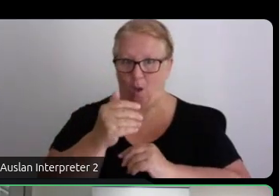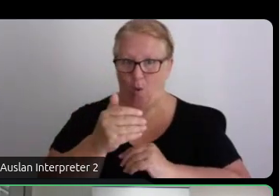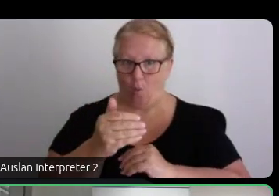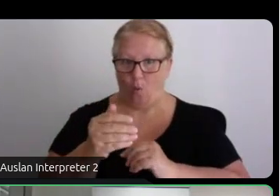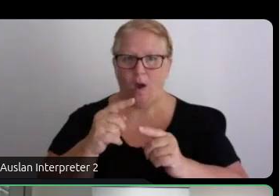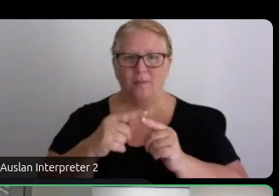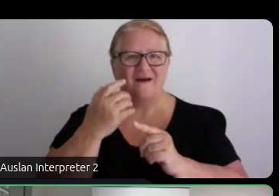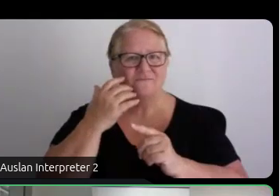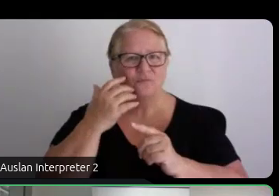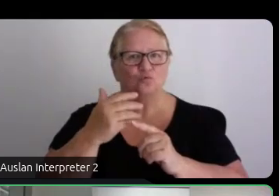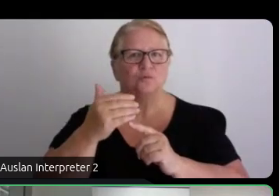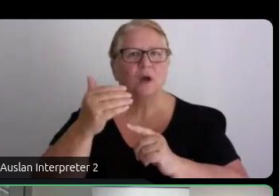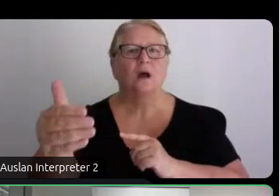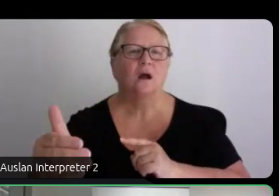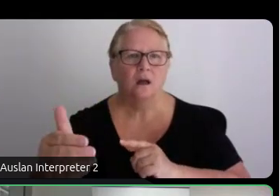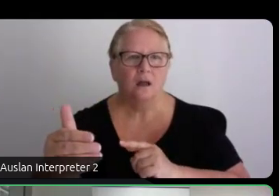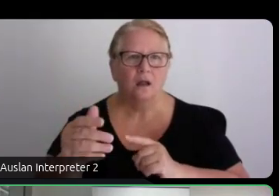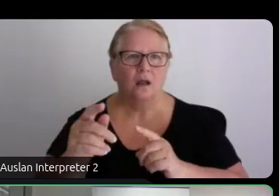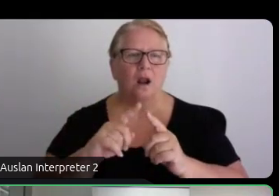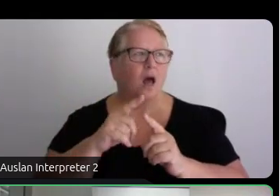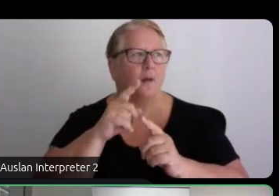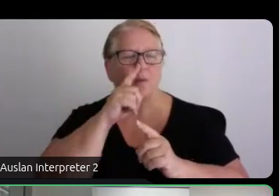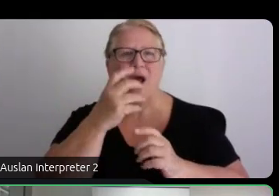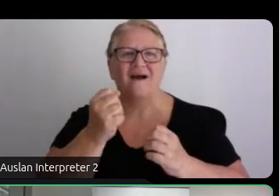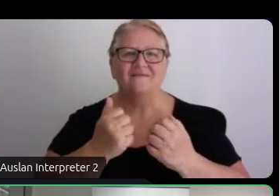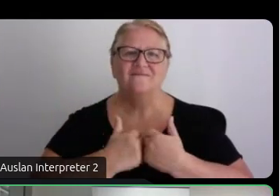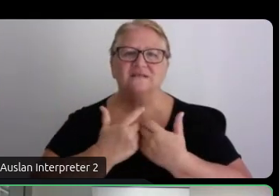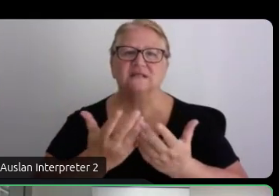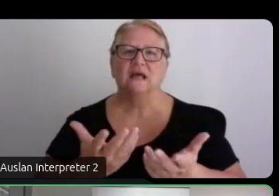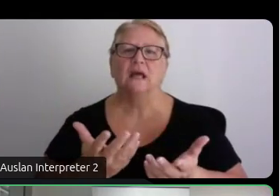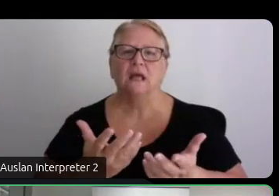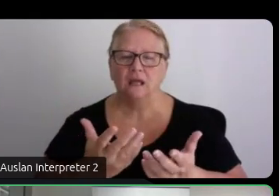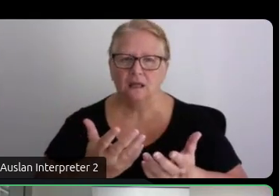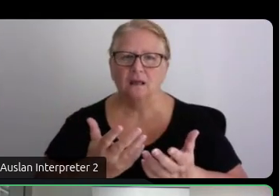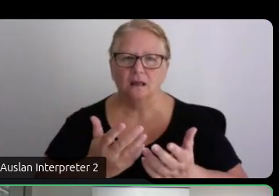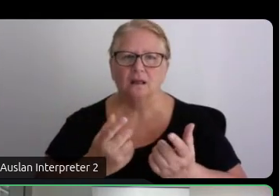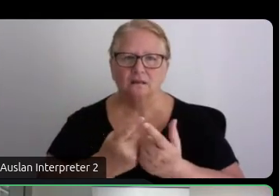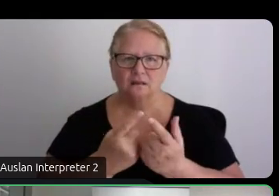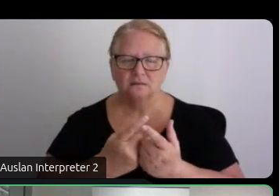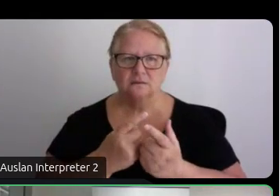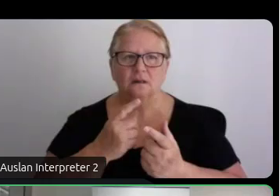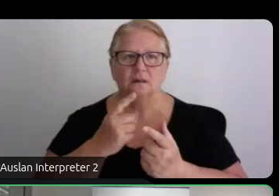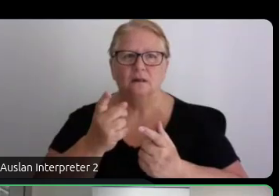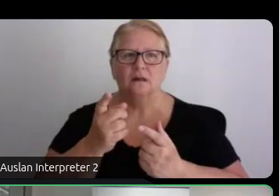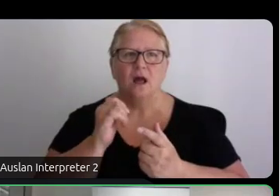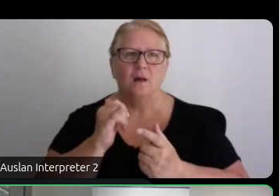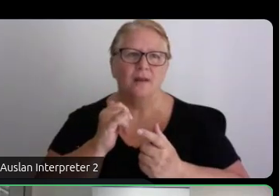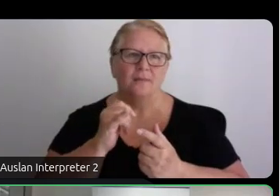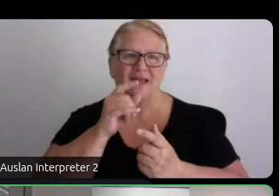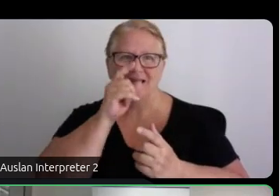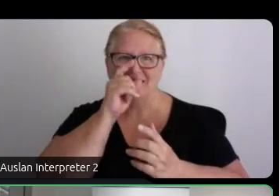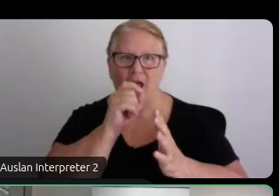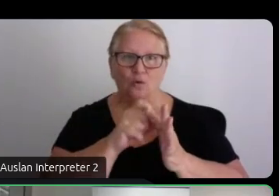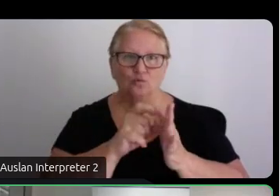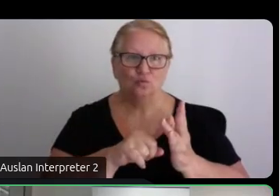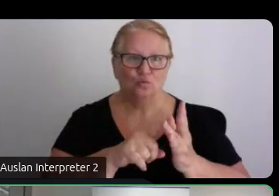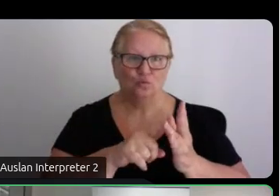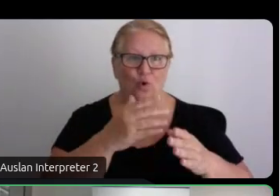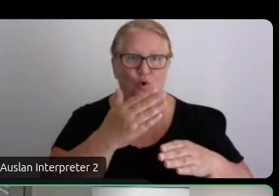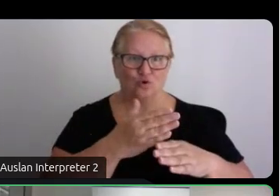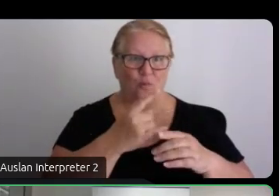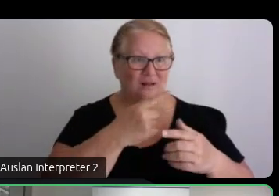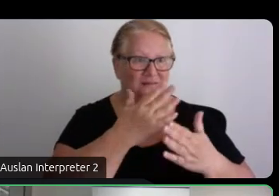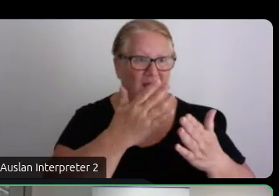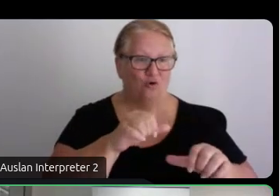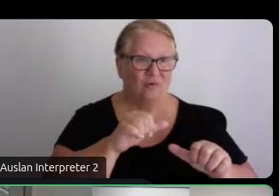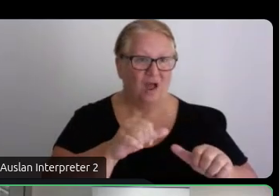fatigue uh conditions they may be able to perform one task uh in a day and the effect